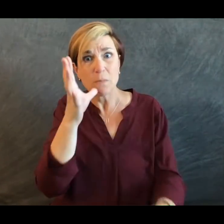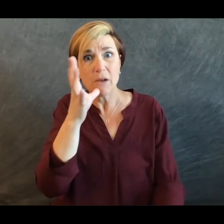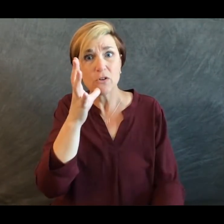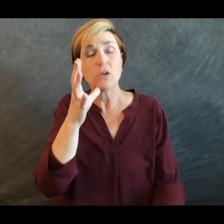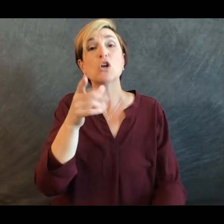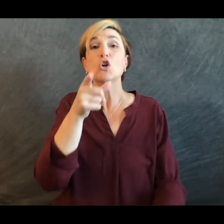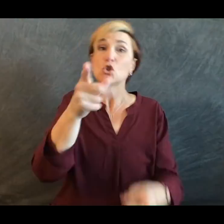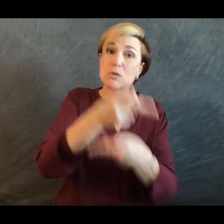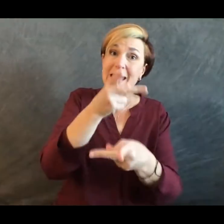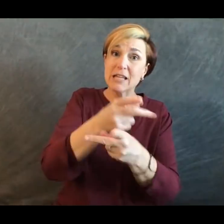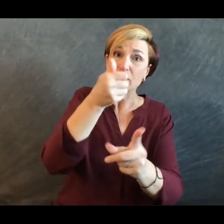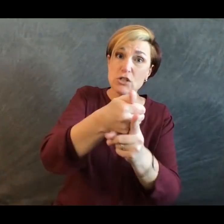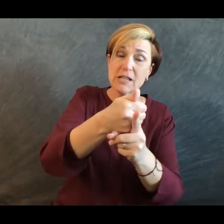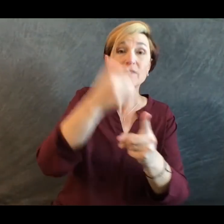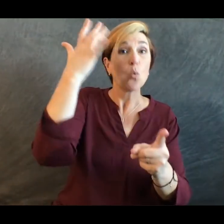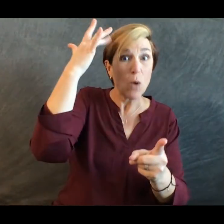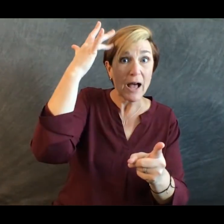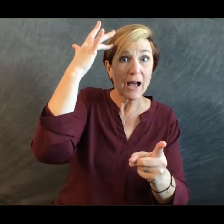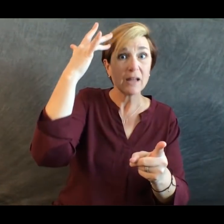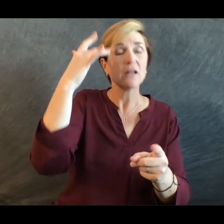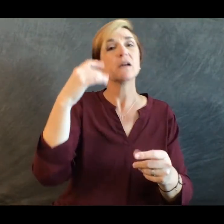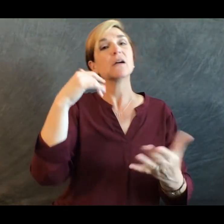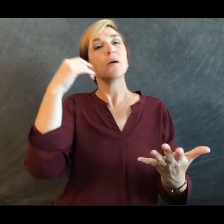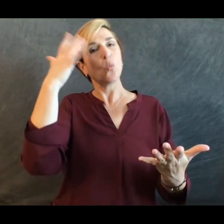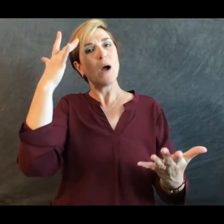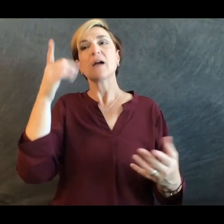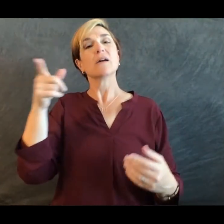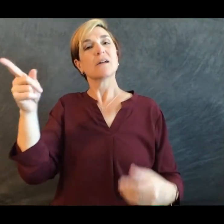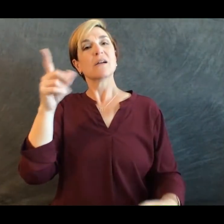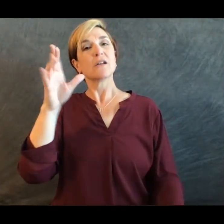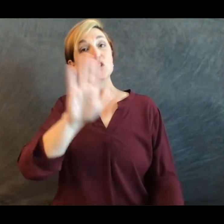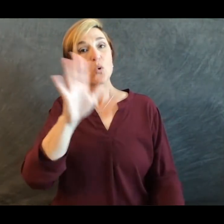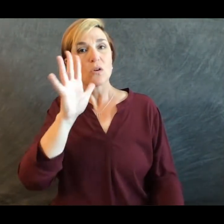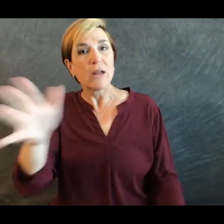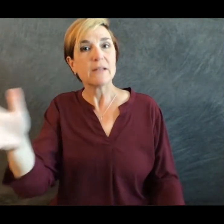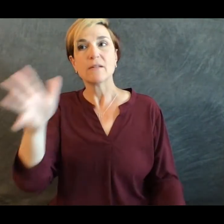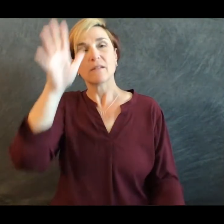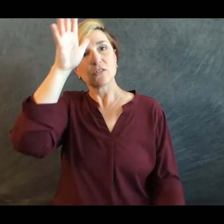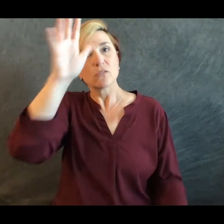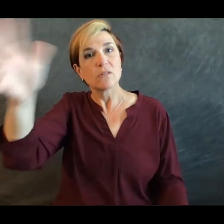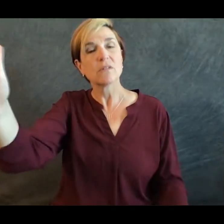your abuela do it for your granddaddy do it for your Big Momma do it for your